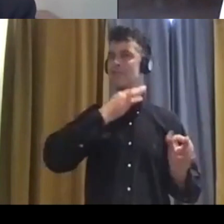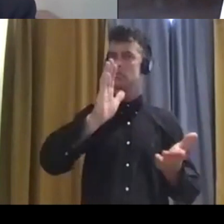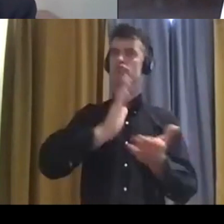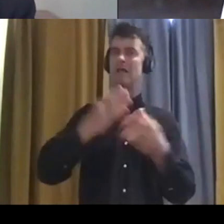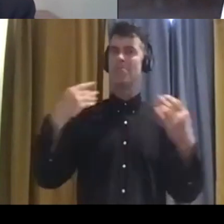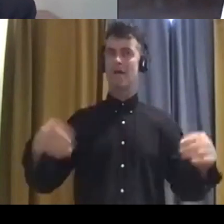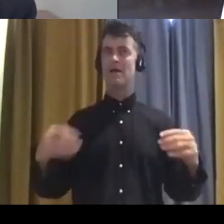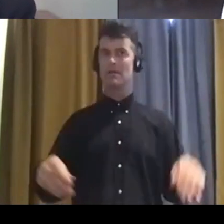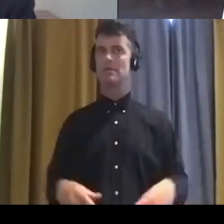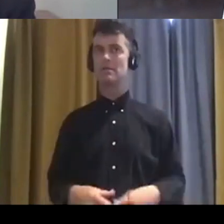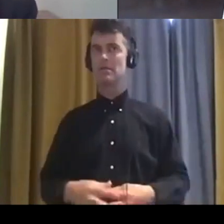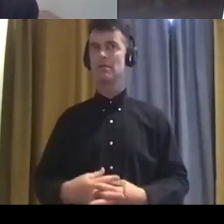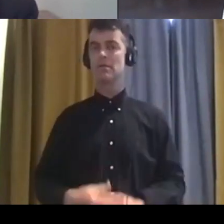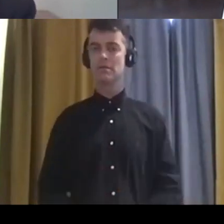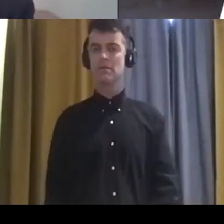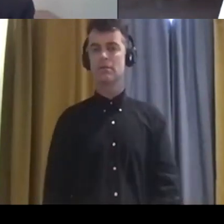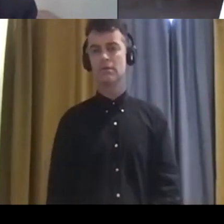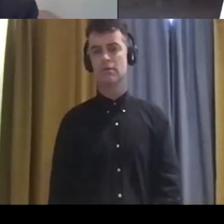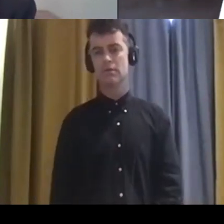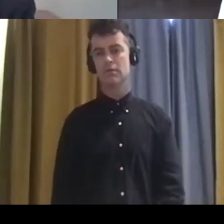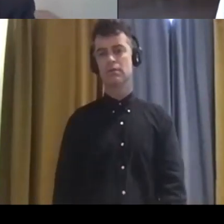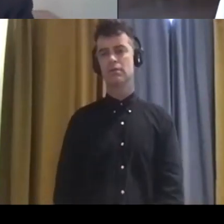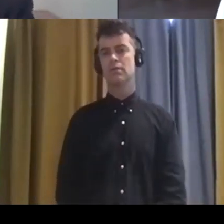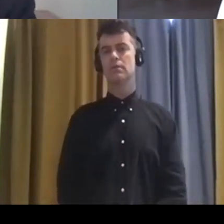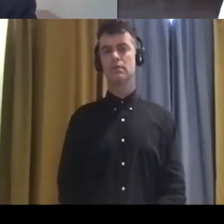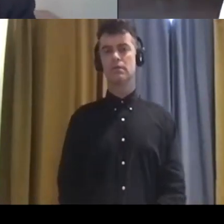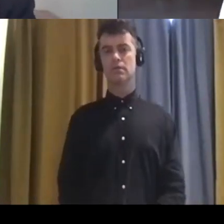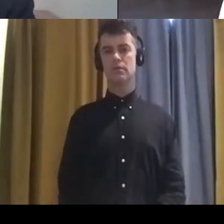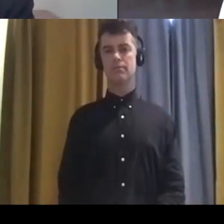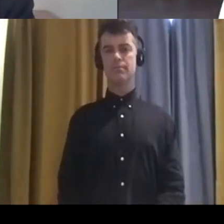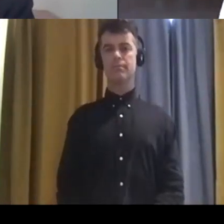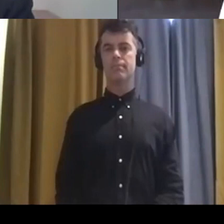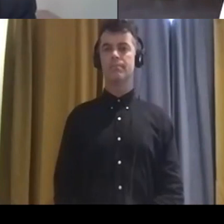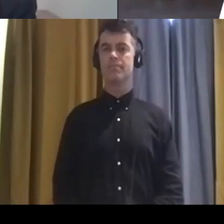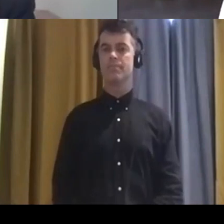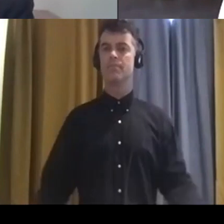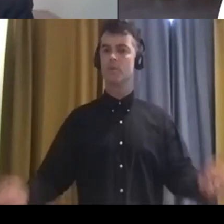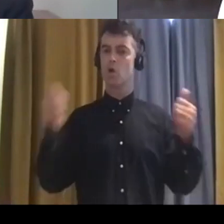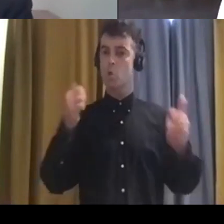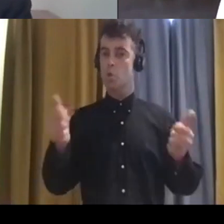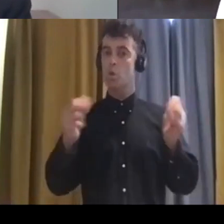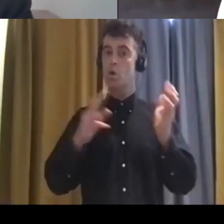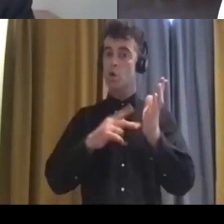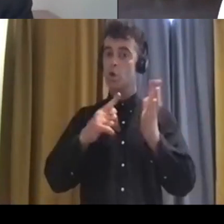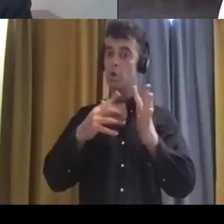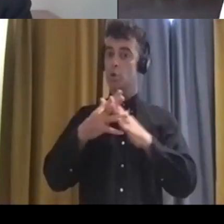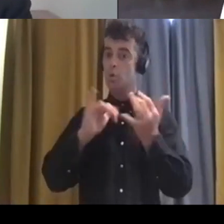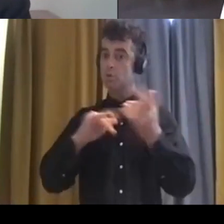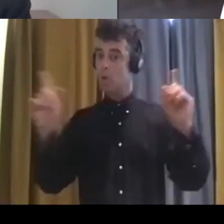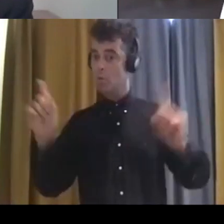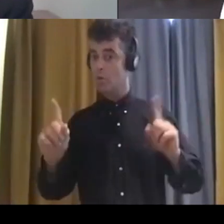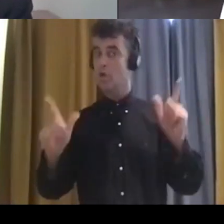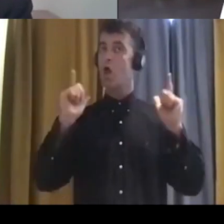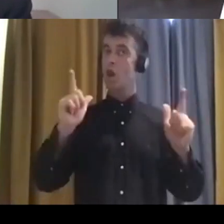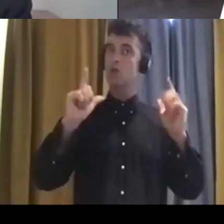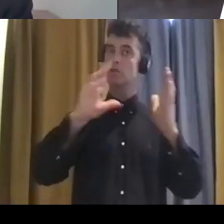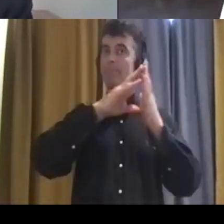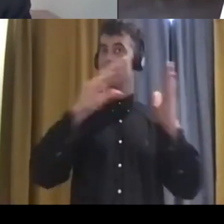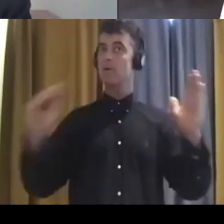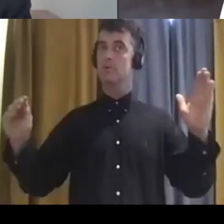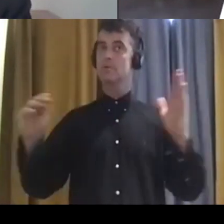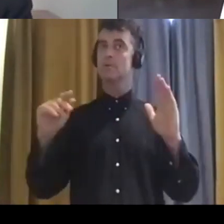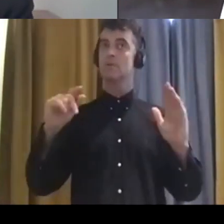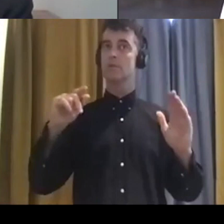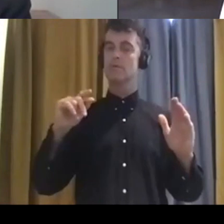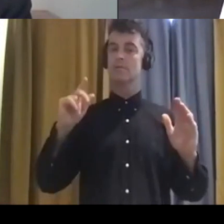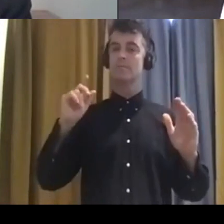So the good news is there are a lot of models out there to overcome the risk. It's just